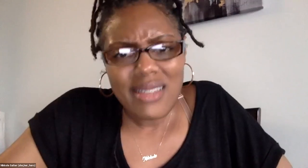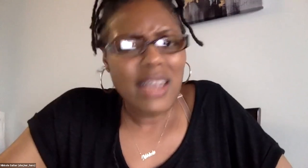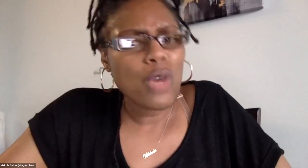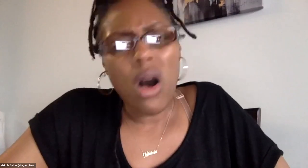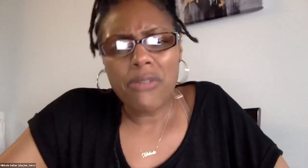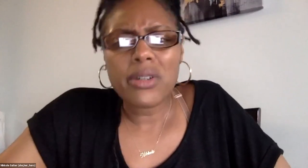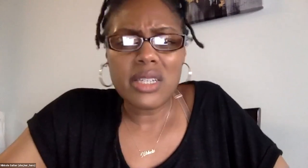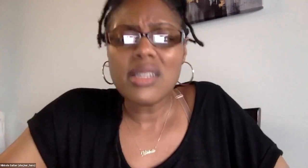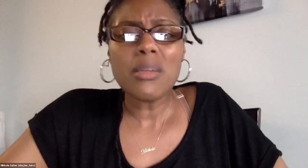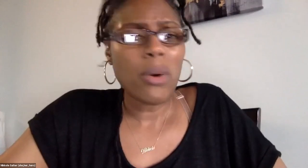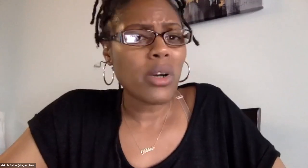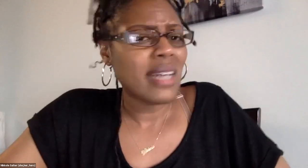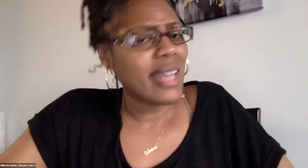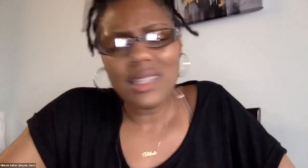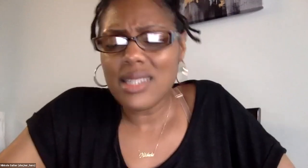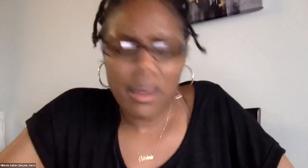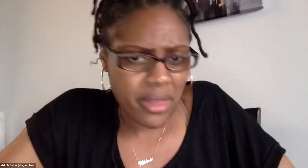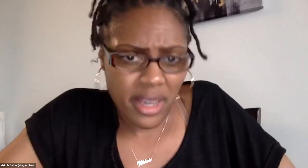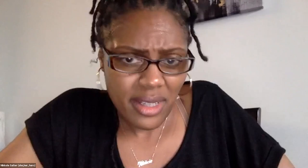is that you offer distant support and endless empathy.